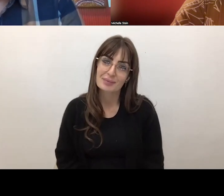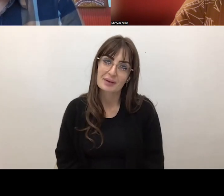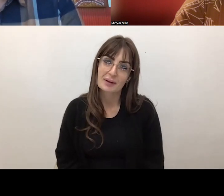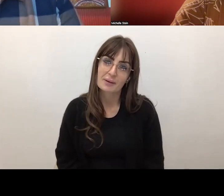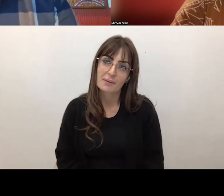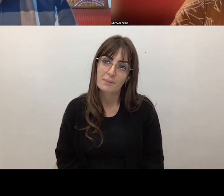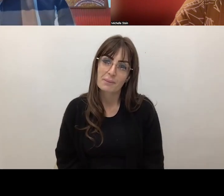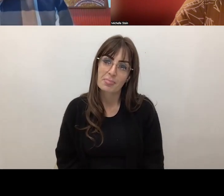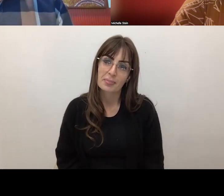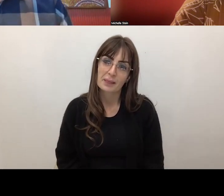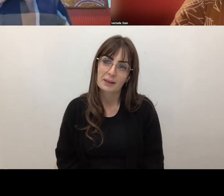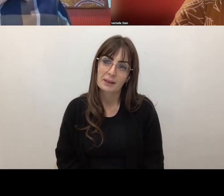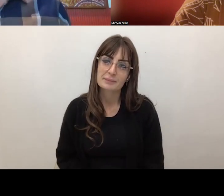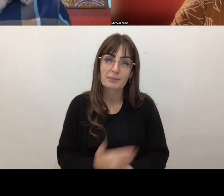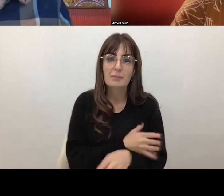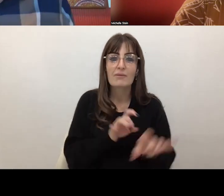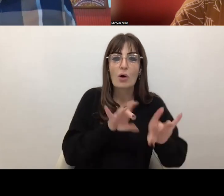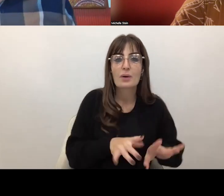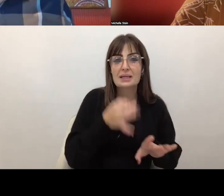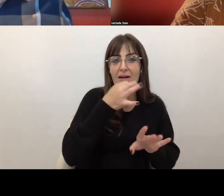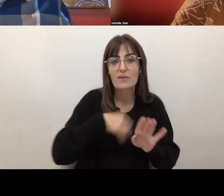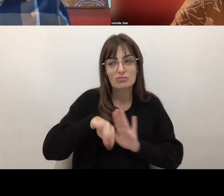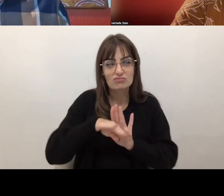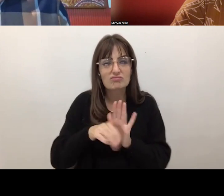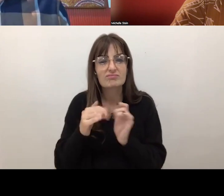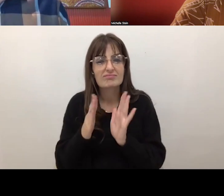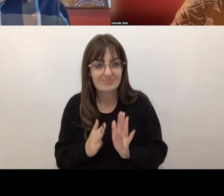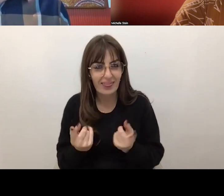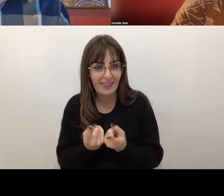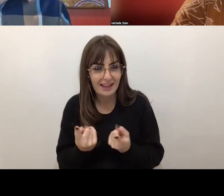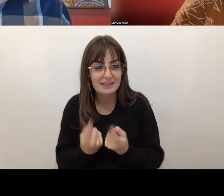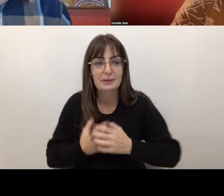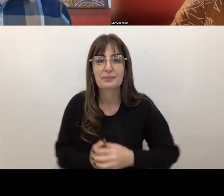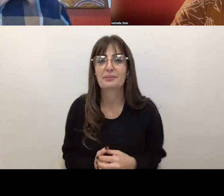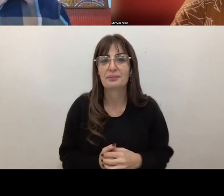Before we do get started, if you housekeeping things that I should get through. I would